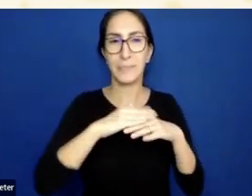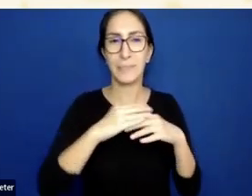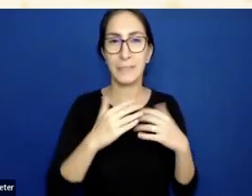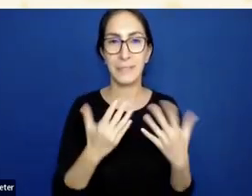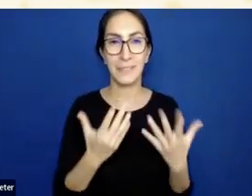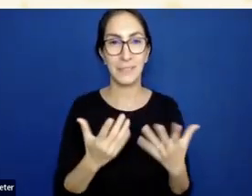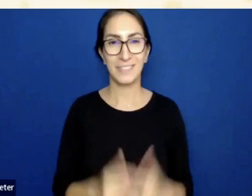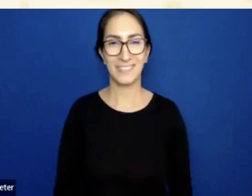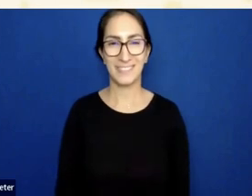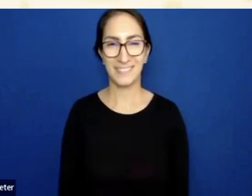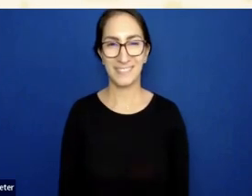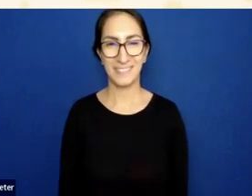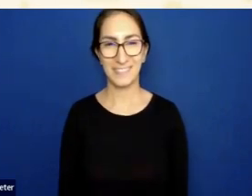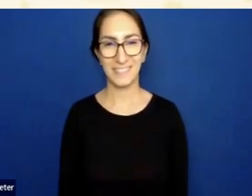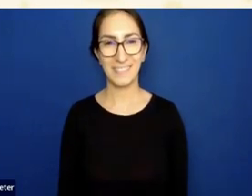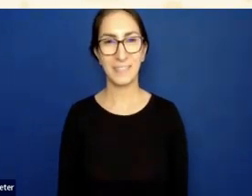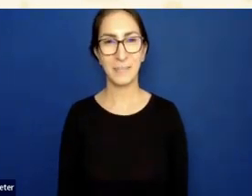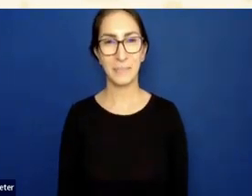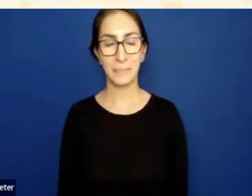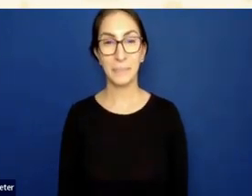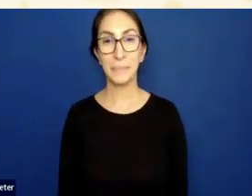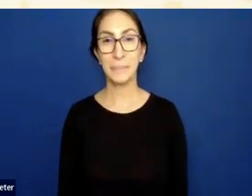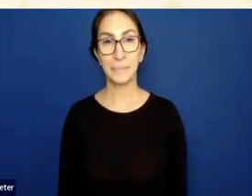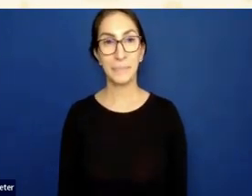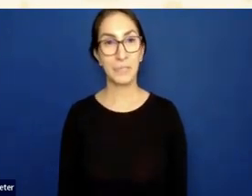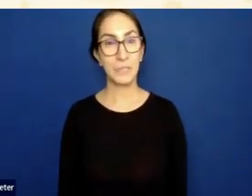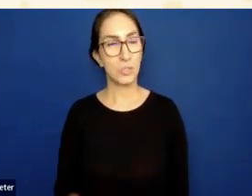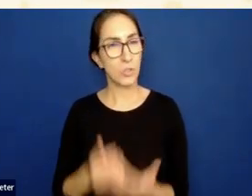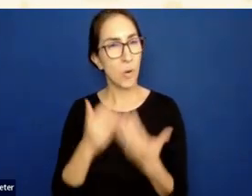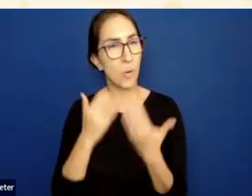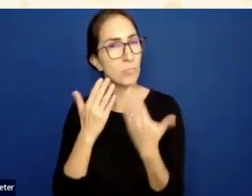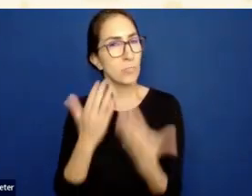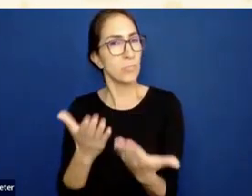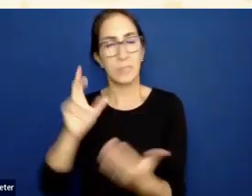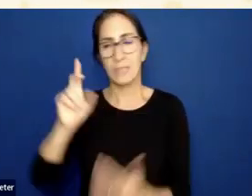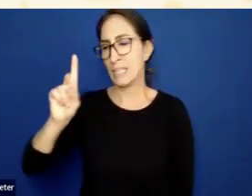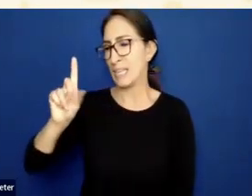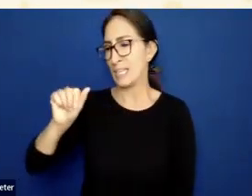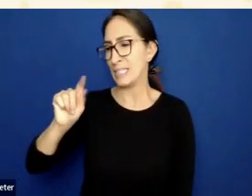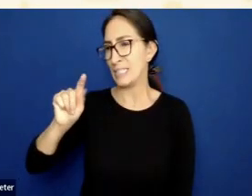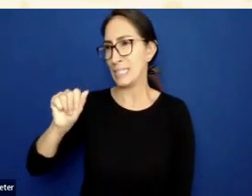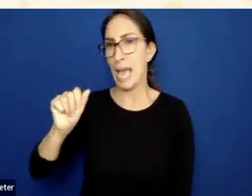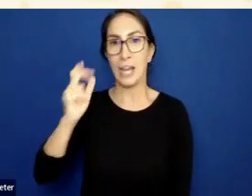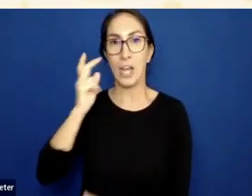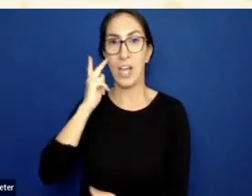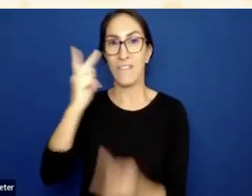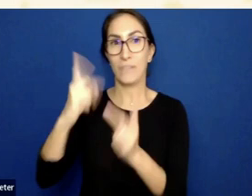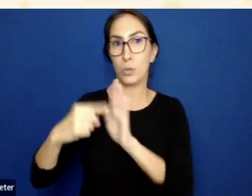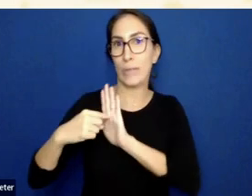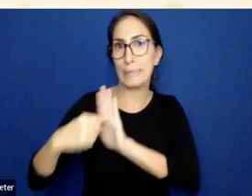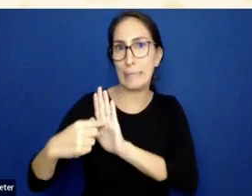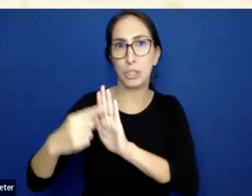In this case, what is data visualization meant to do in our conversation?